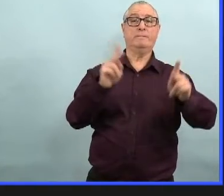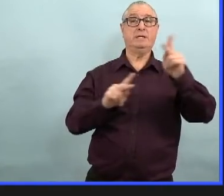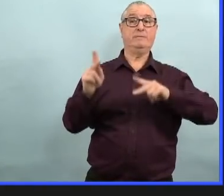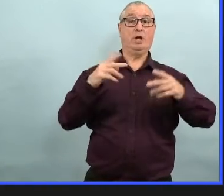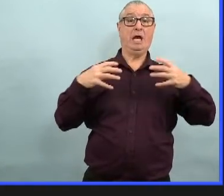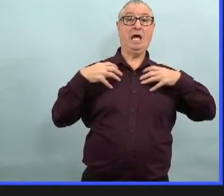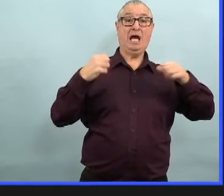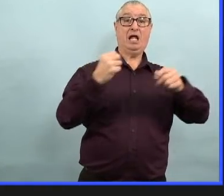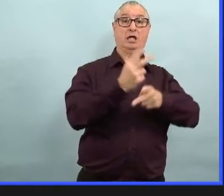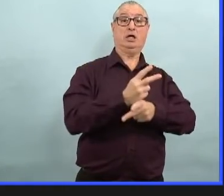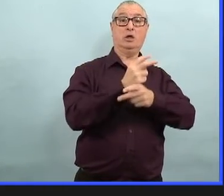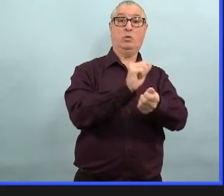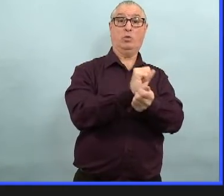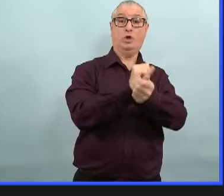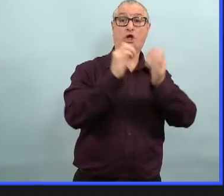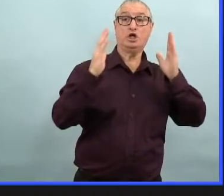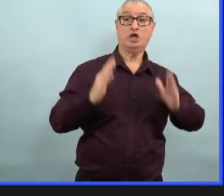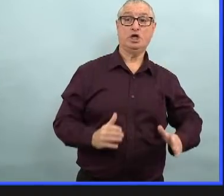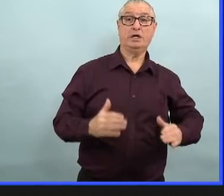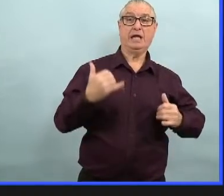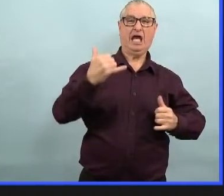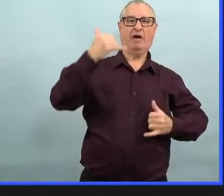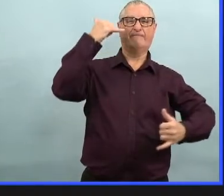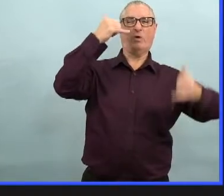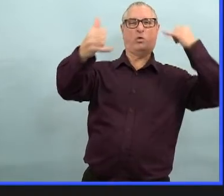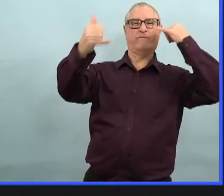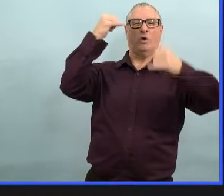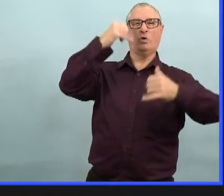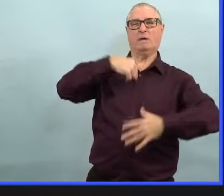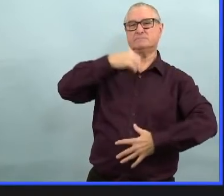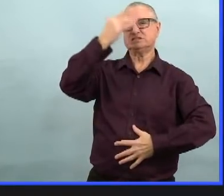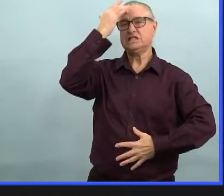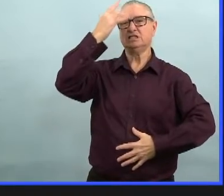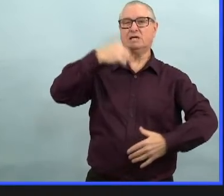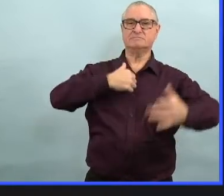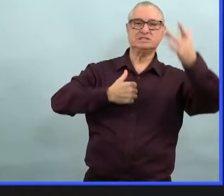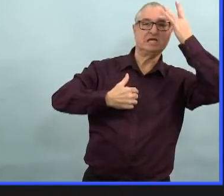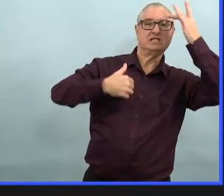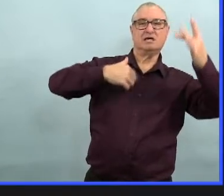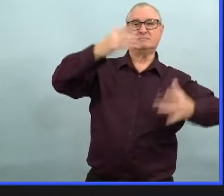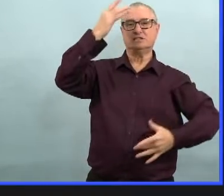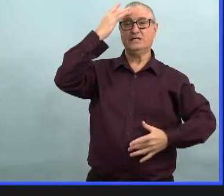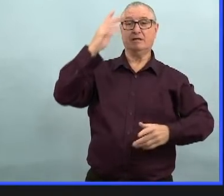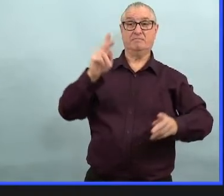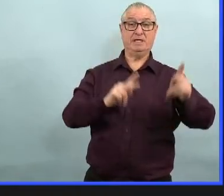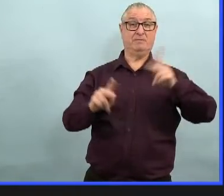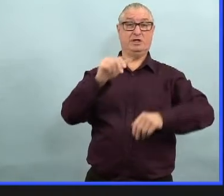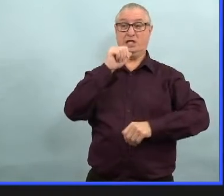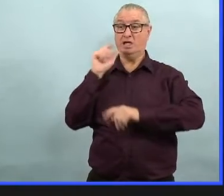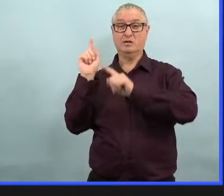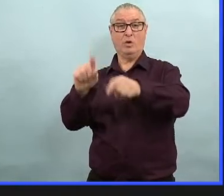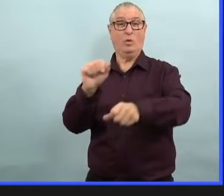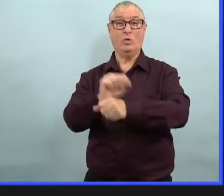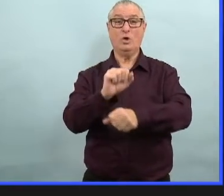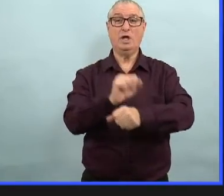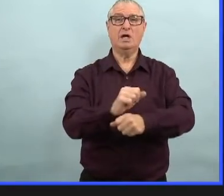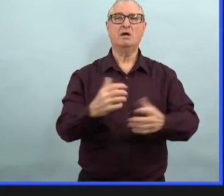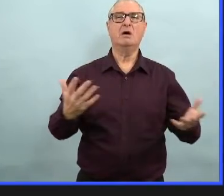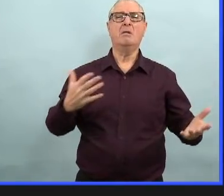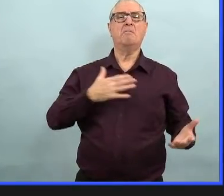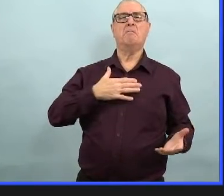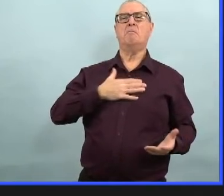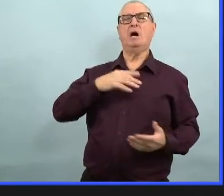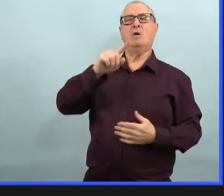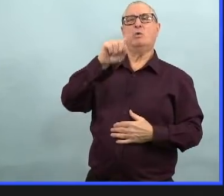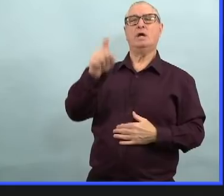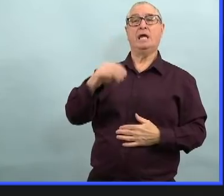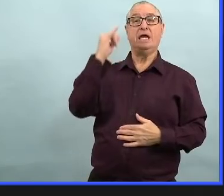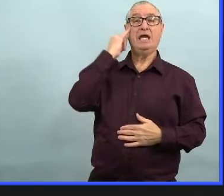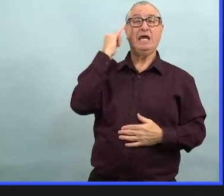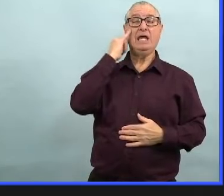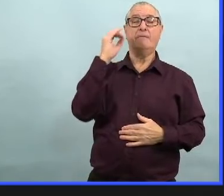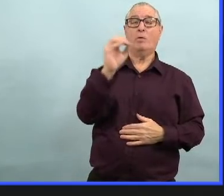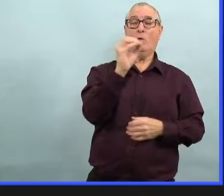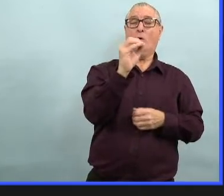icu's when you do the math even if omicron is 25 as severe as delta we have immense numbers